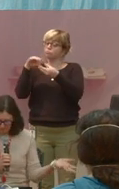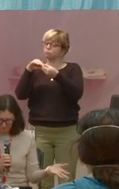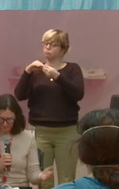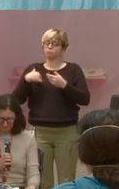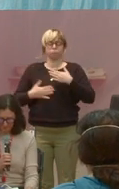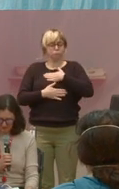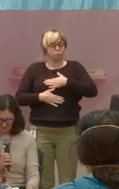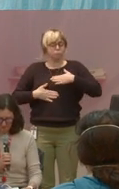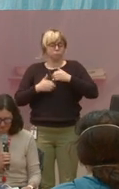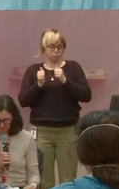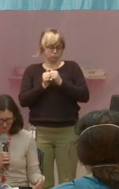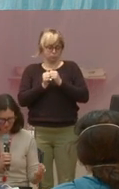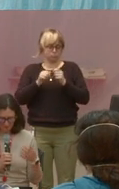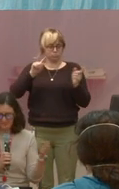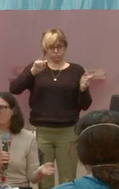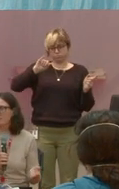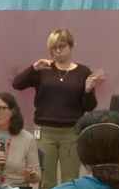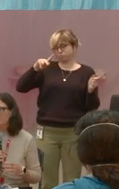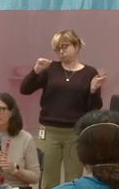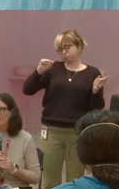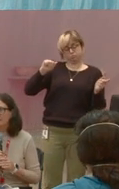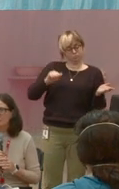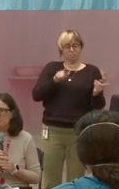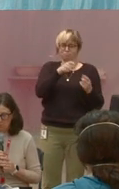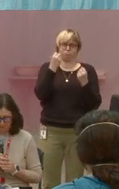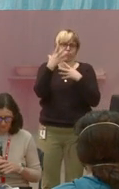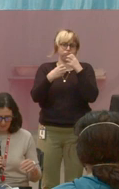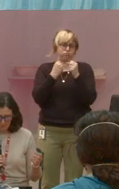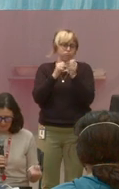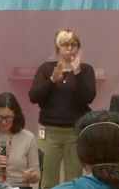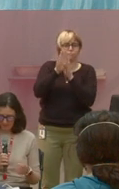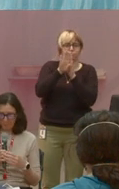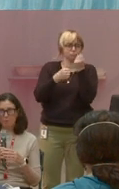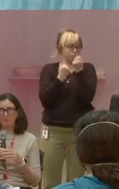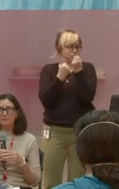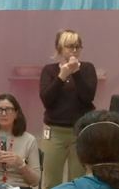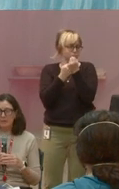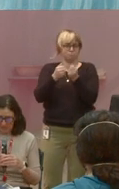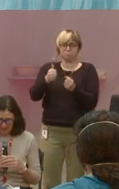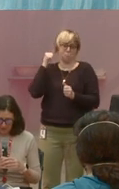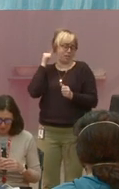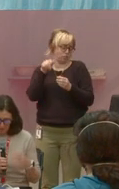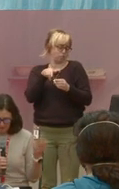pleasure of working with Taka Yamamoto for several years developing and supporting Opacity of Performance. And over